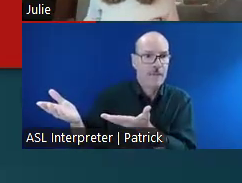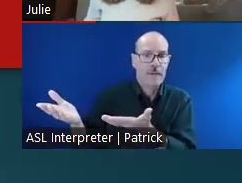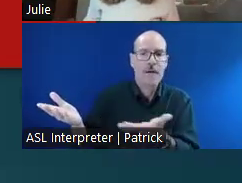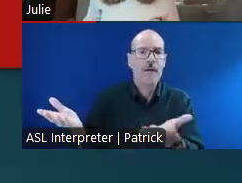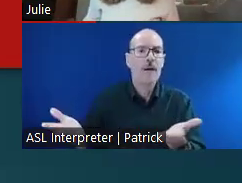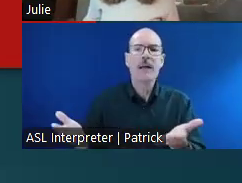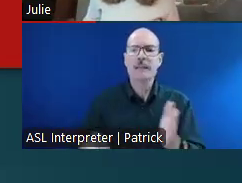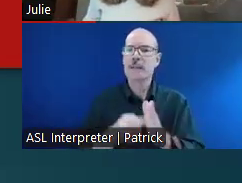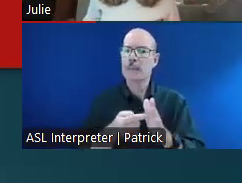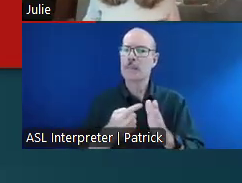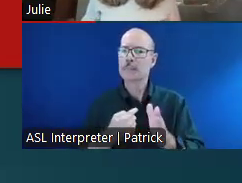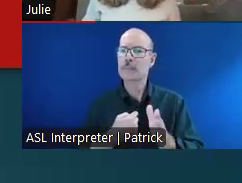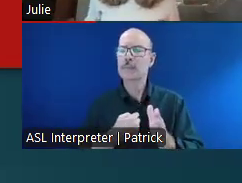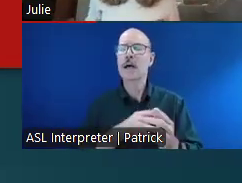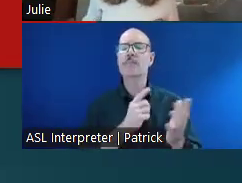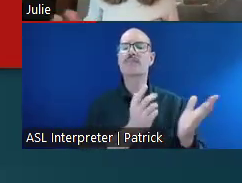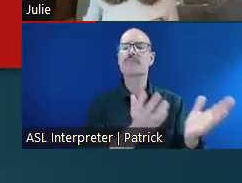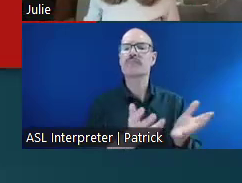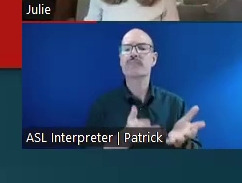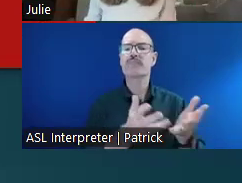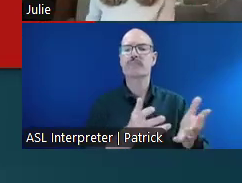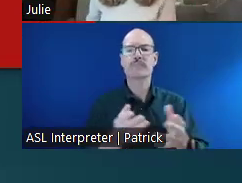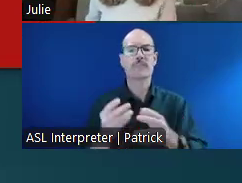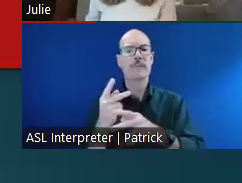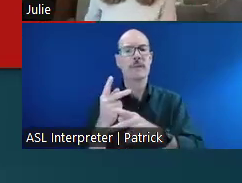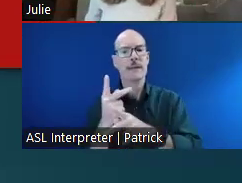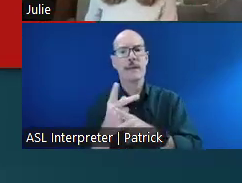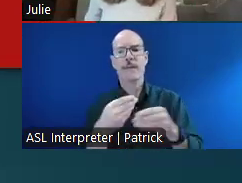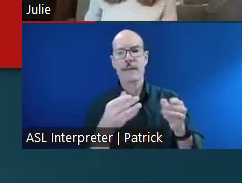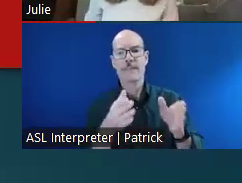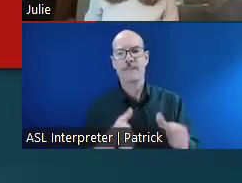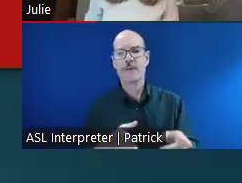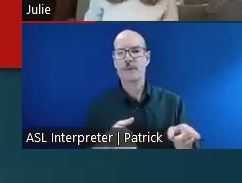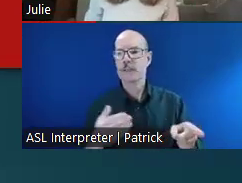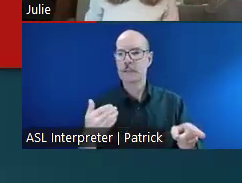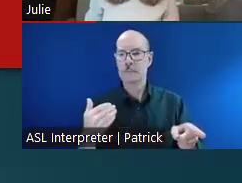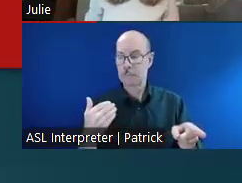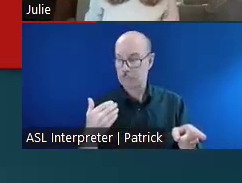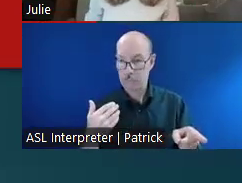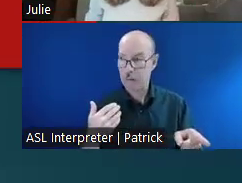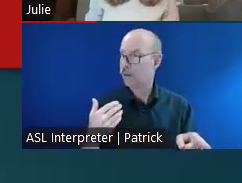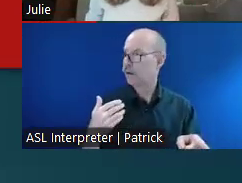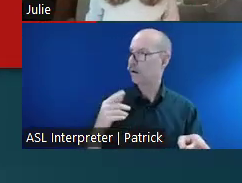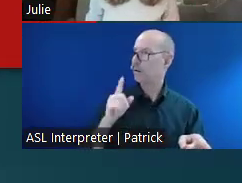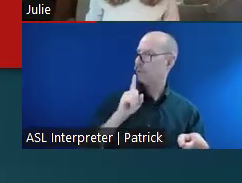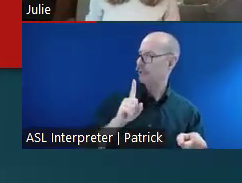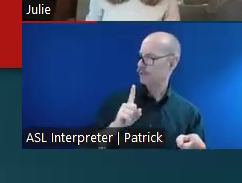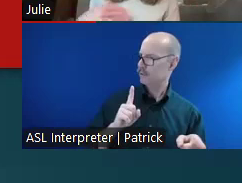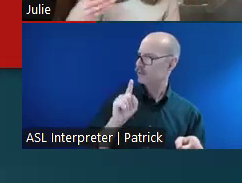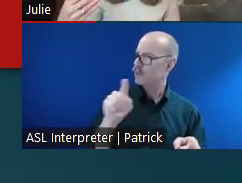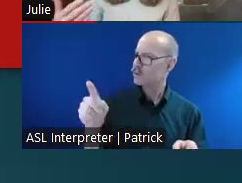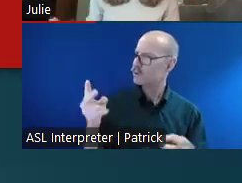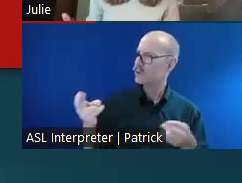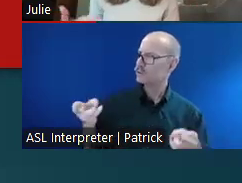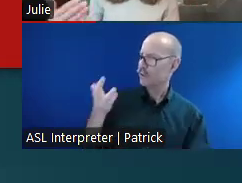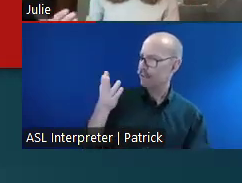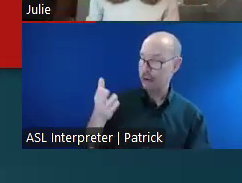I do still come across caregivers who have no idea about the tremendous amount of resources available in the community.